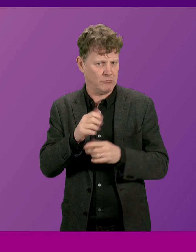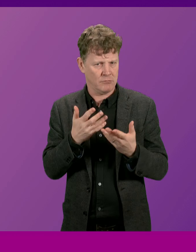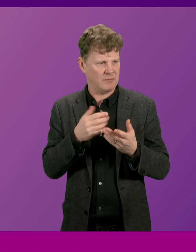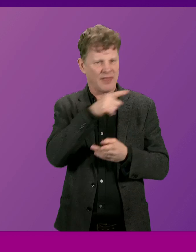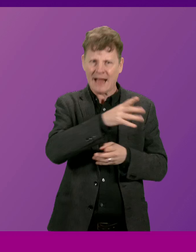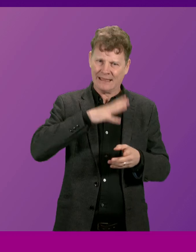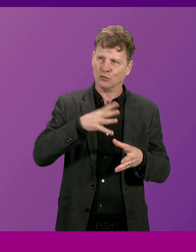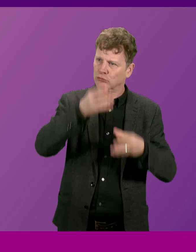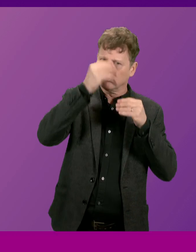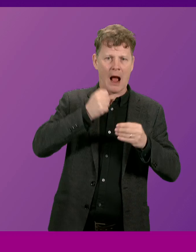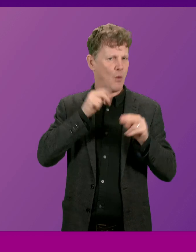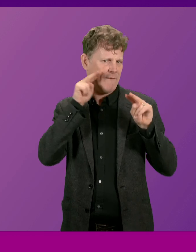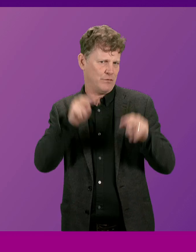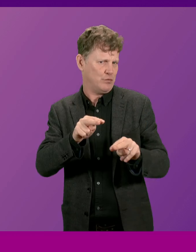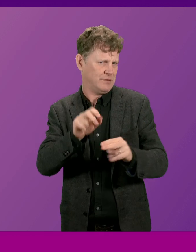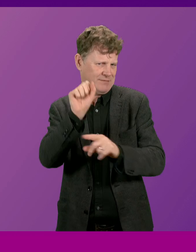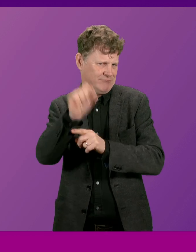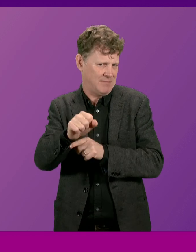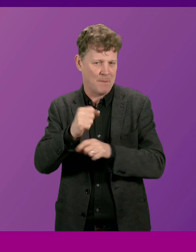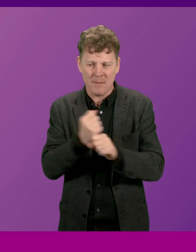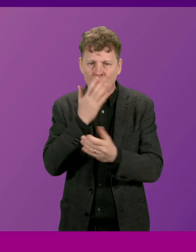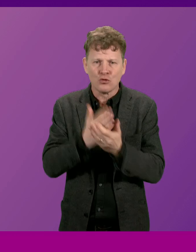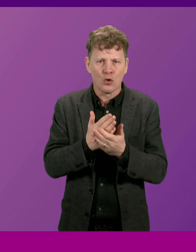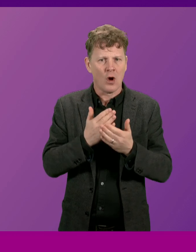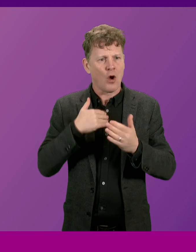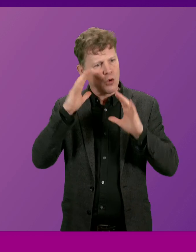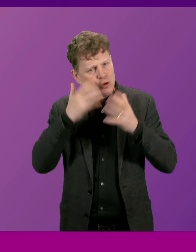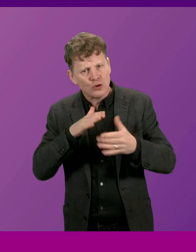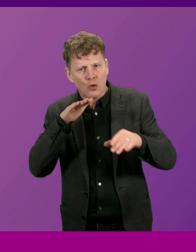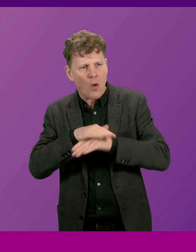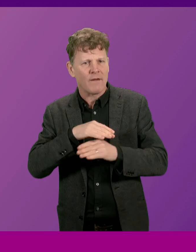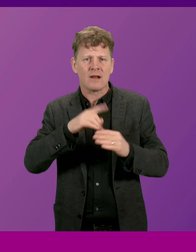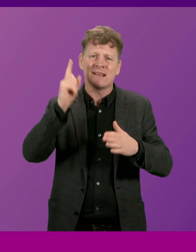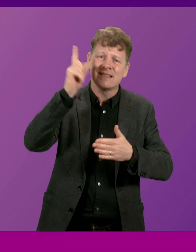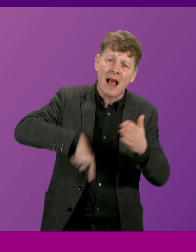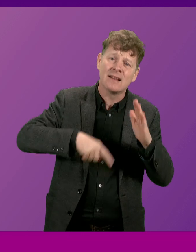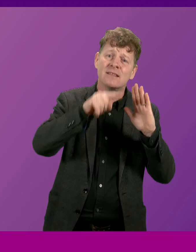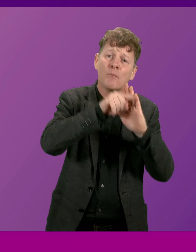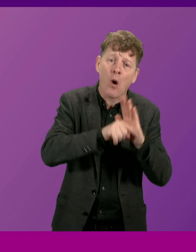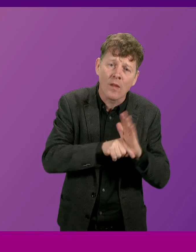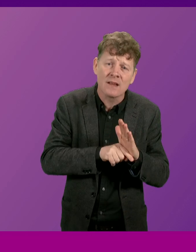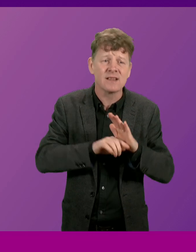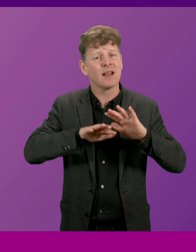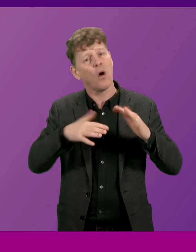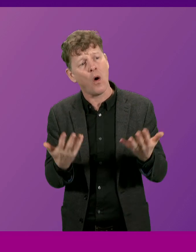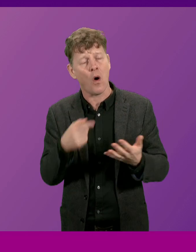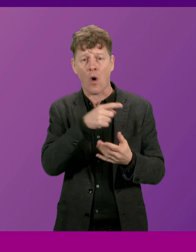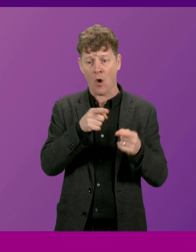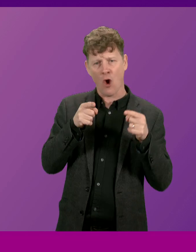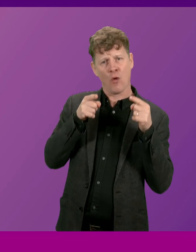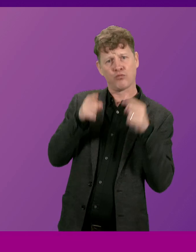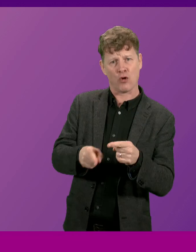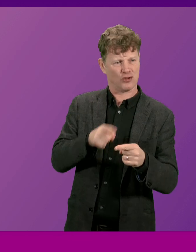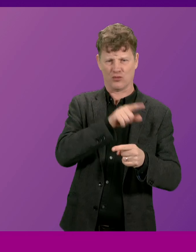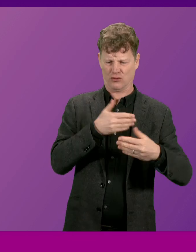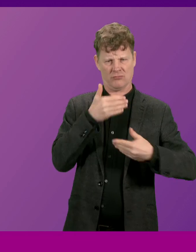to be addressed to ensure that concerns about sentencing policy and prosecutorial policy are